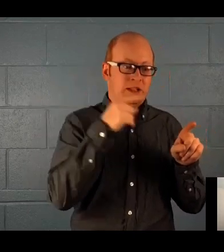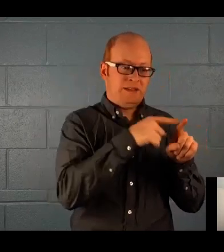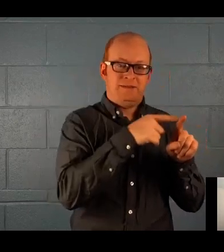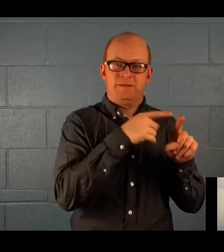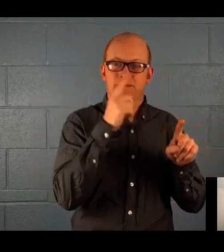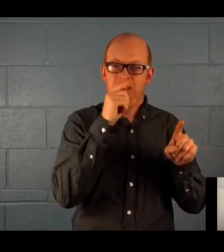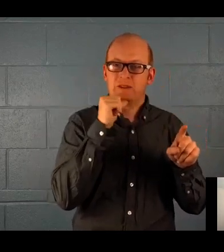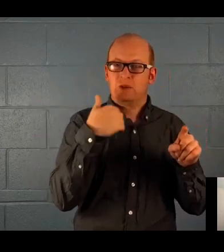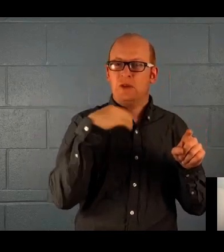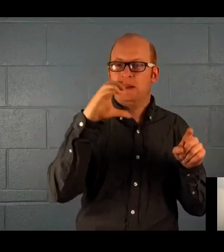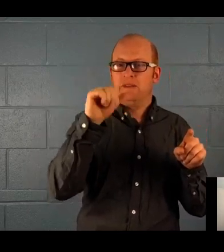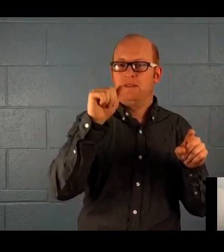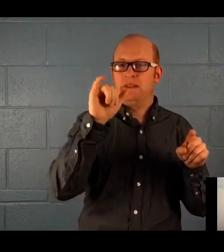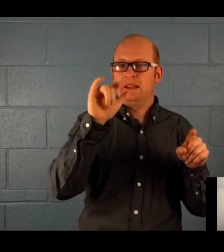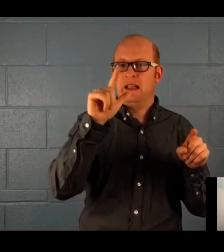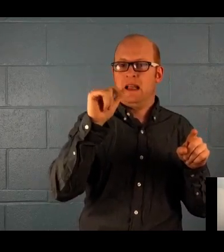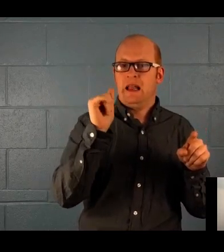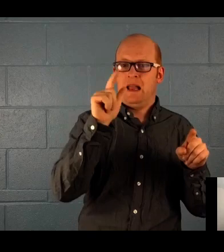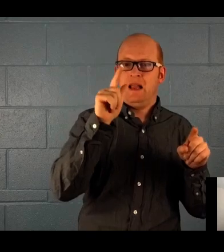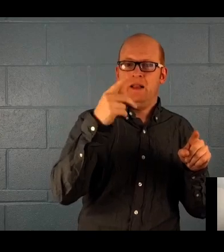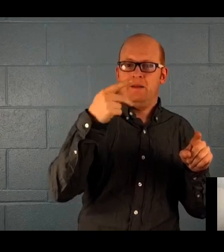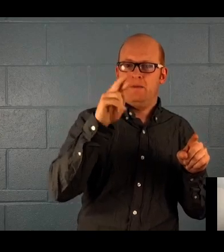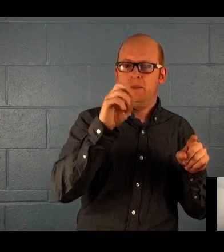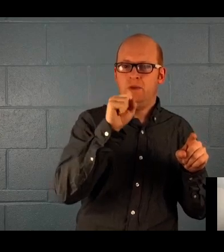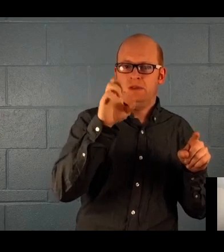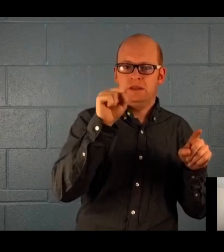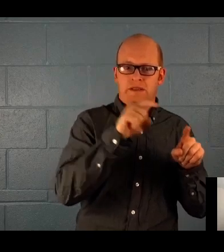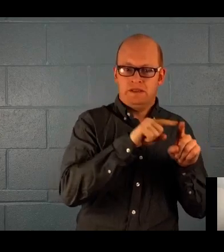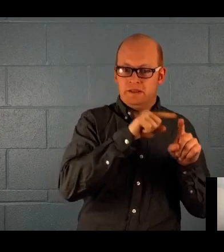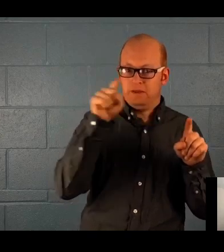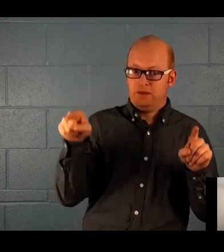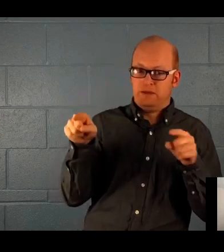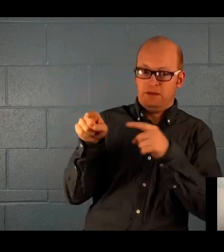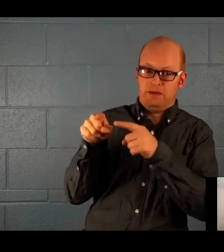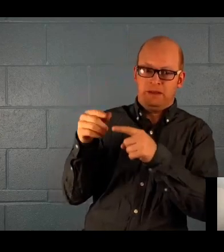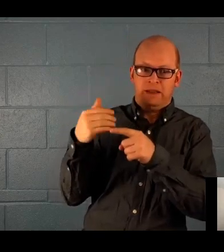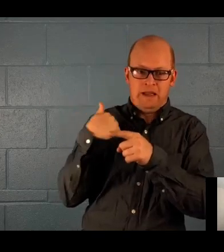We know that AAV is the gold standard for delivering genes to photoreceptors, and so we went on